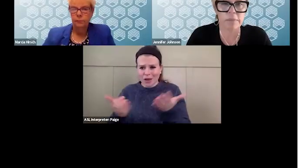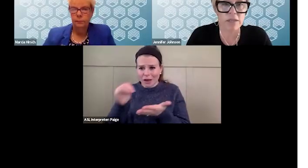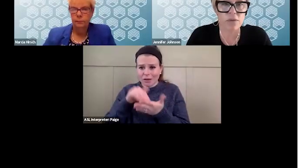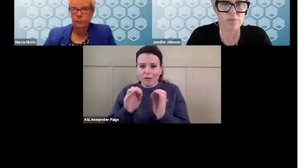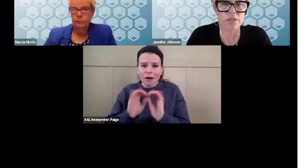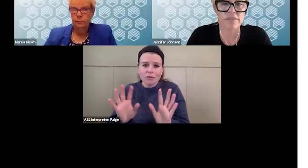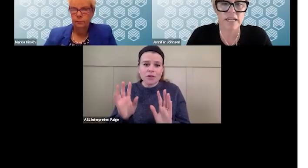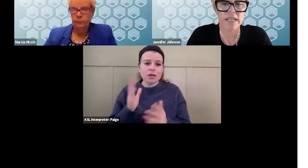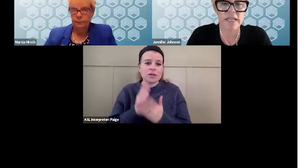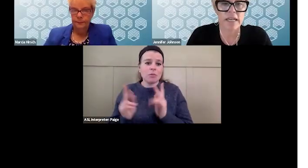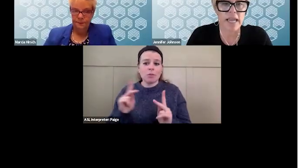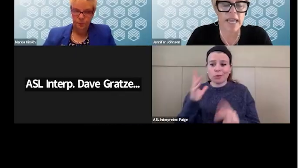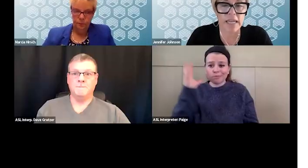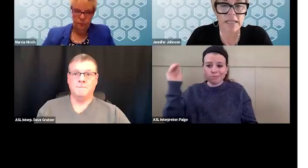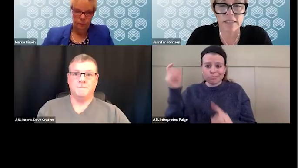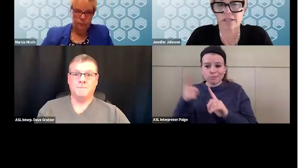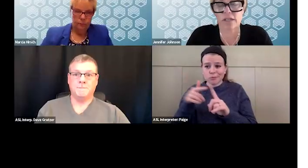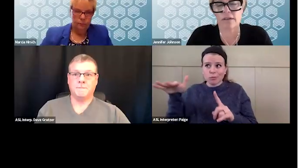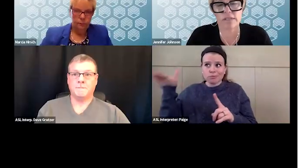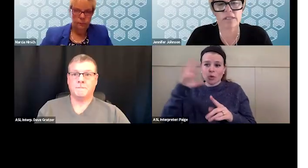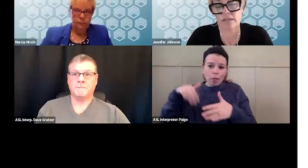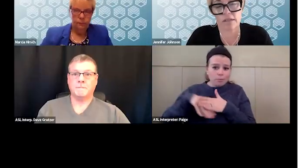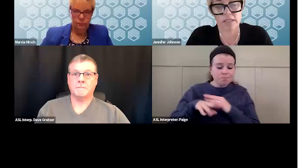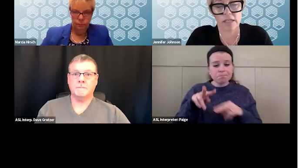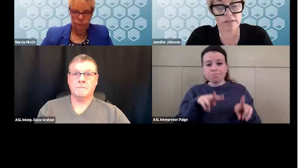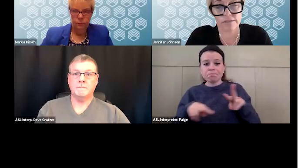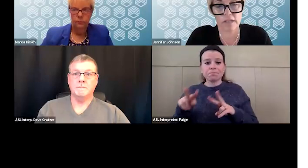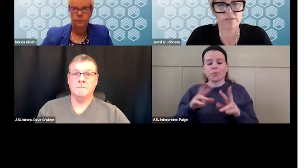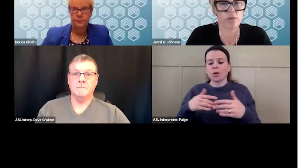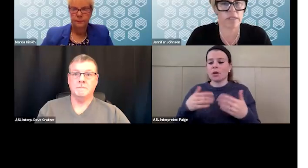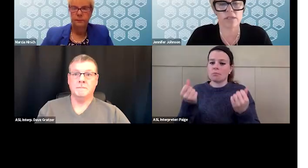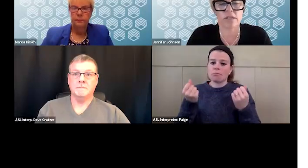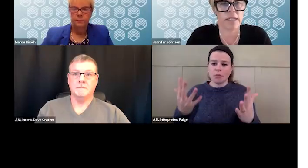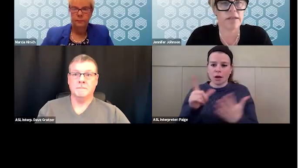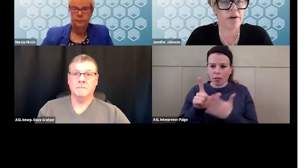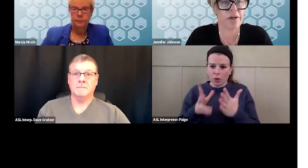public who are observing, and there are obviously a ton of, of lawyers that are